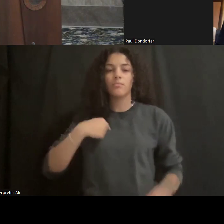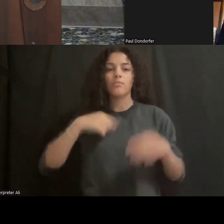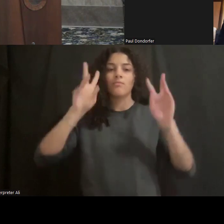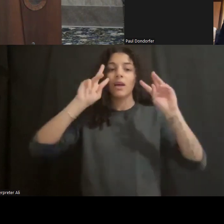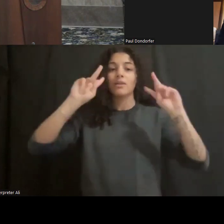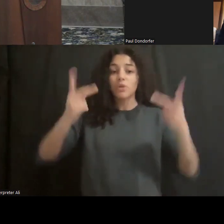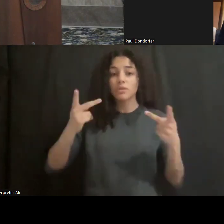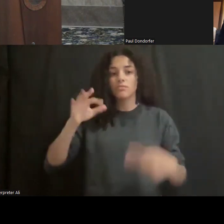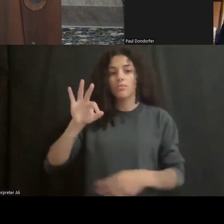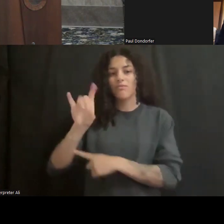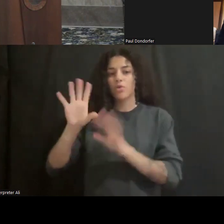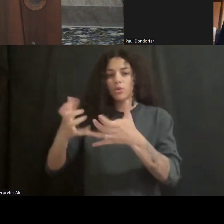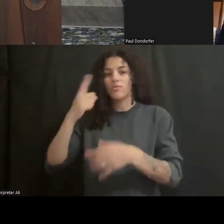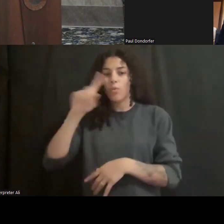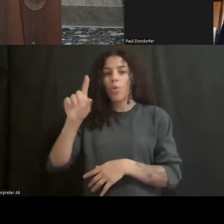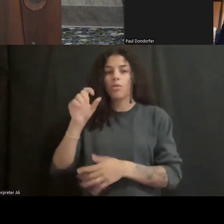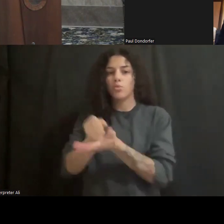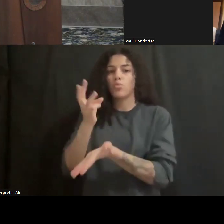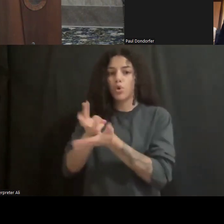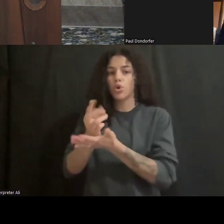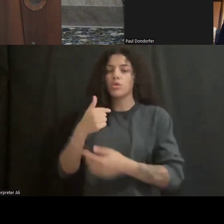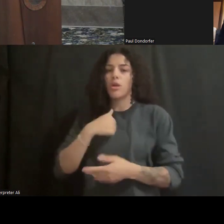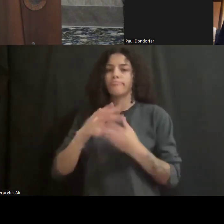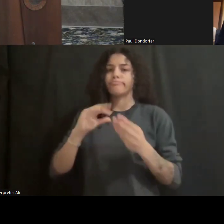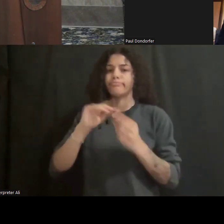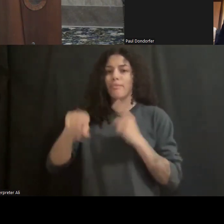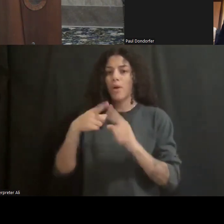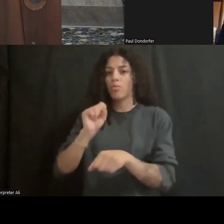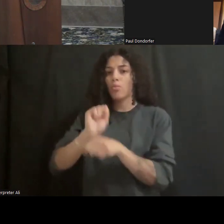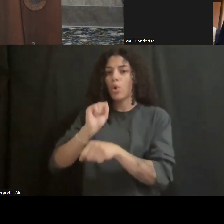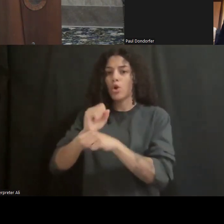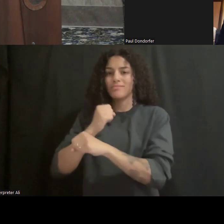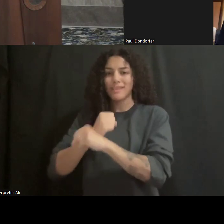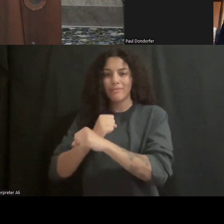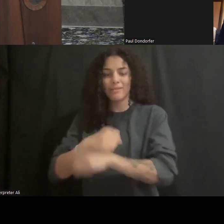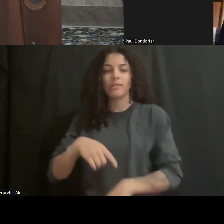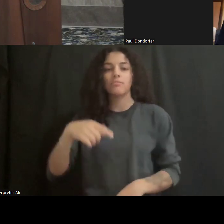here to speak about uh worker safety um for myself and my co-workers Uh recently there's